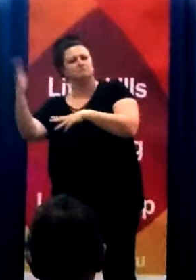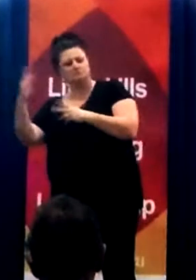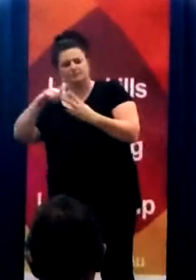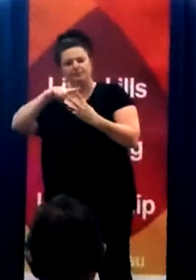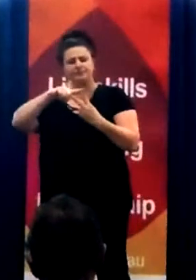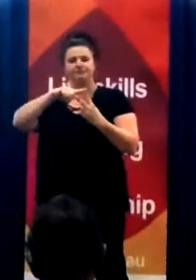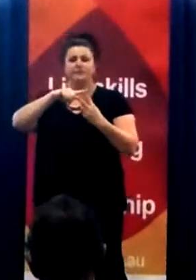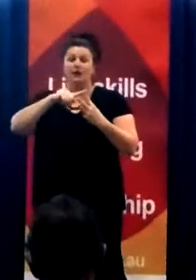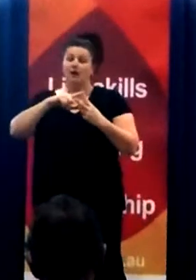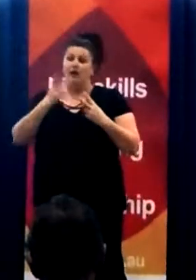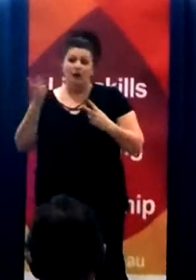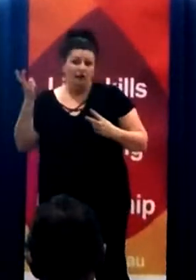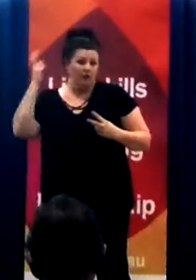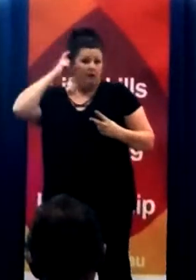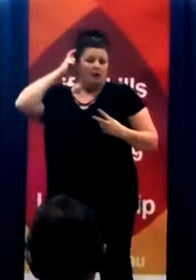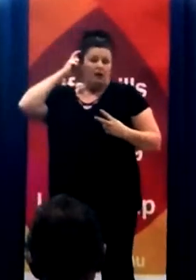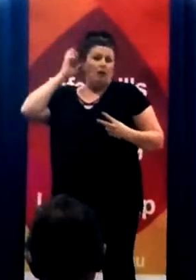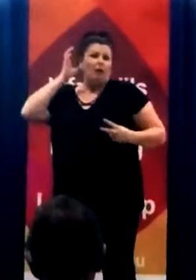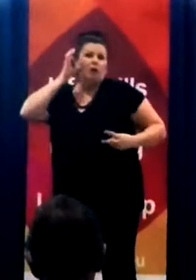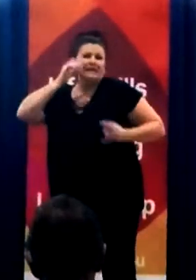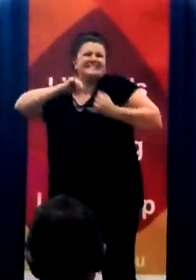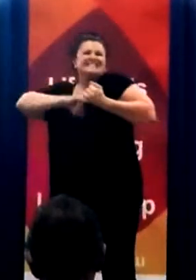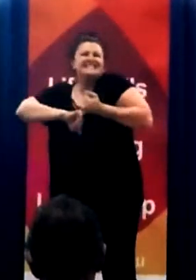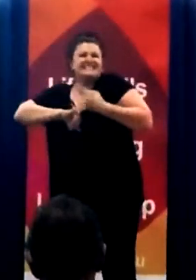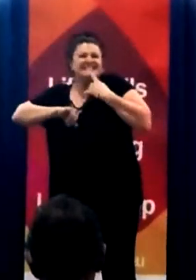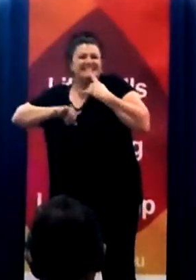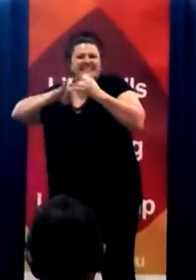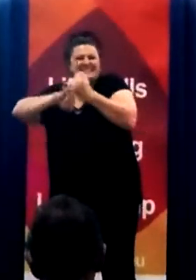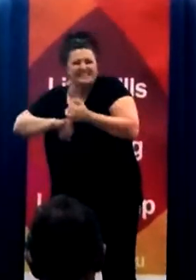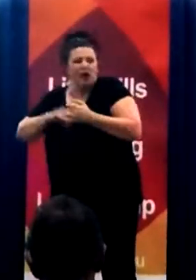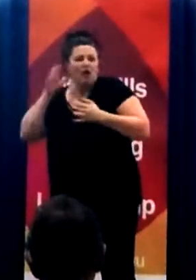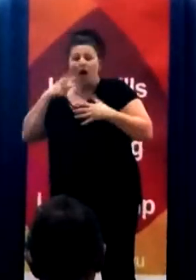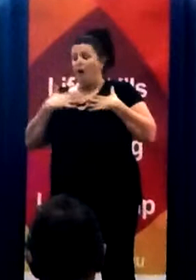The joy I felt when I heard the letter S for the first time in seven years was overwhelming.